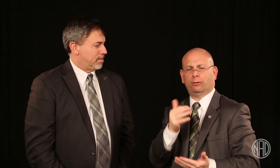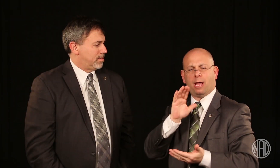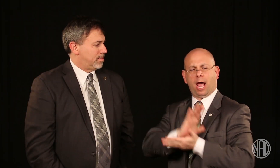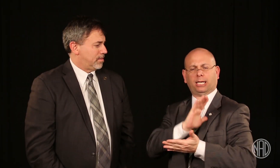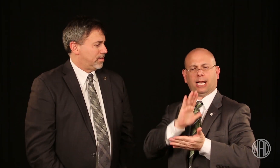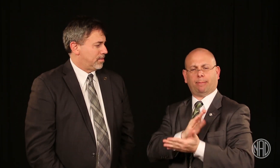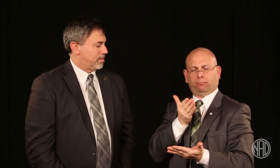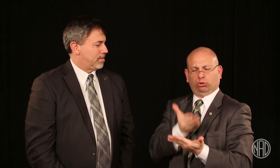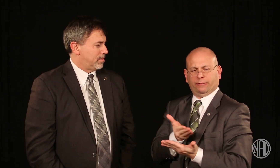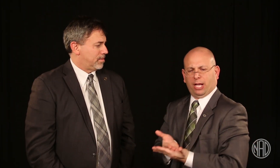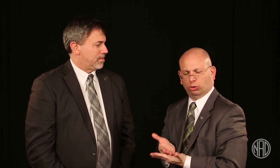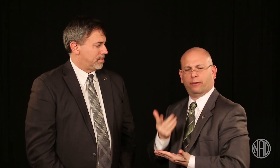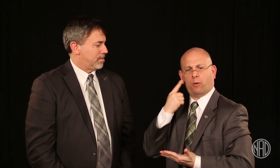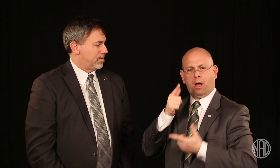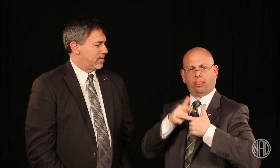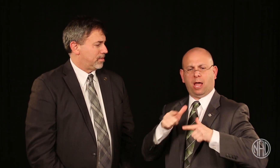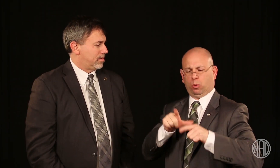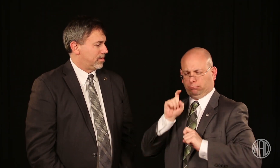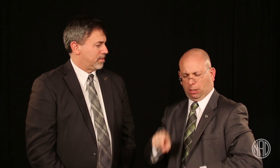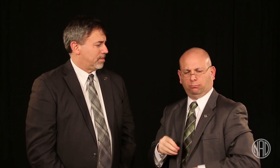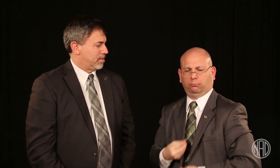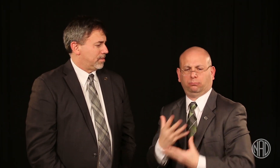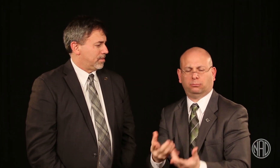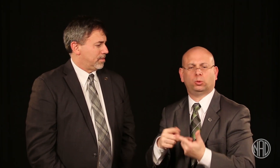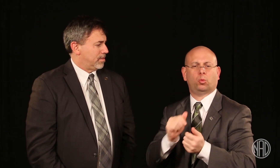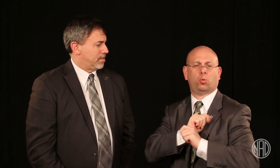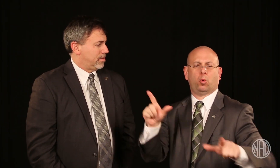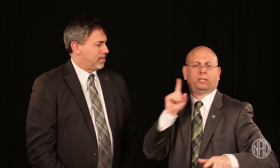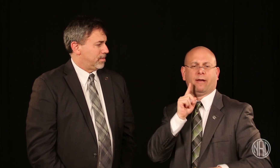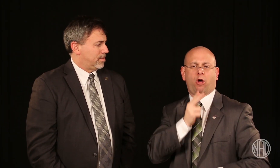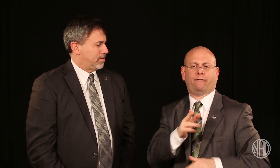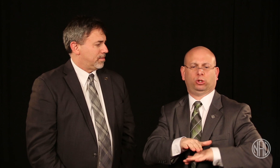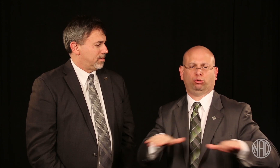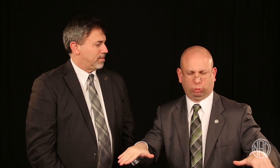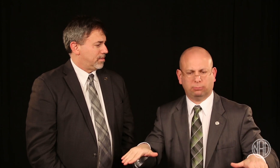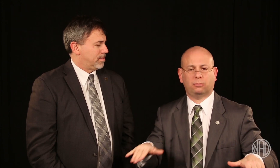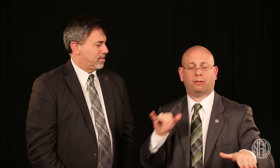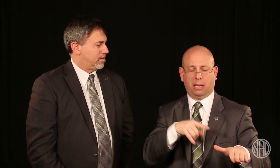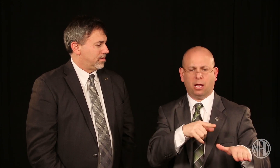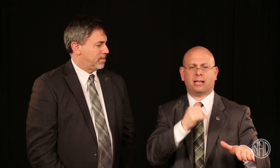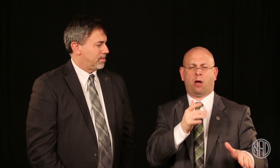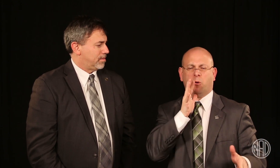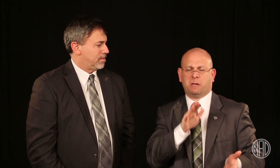They developed a well-written academic document that includes justification that language access is necessary for all deaf and hard of hearing children.